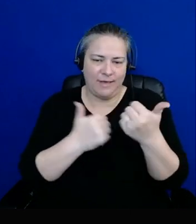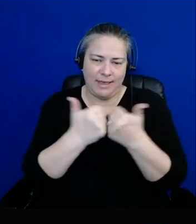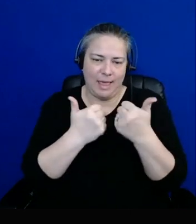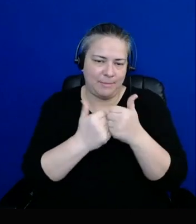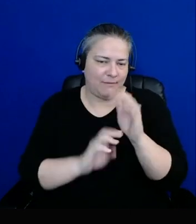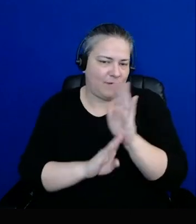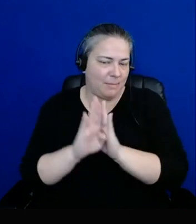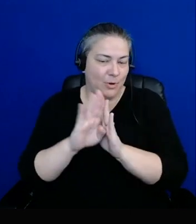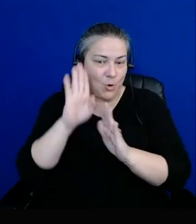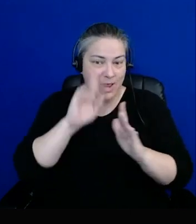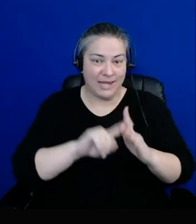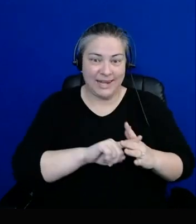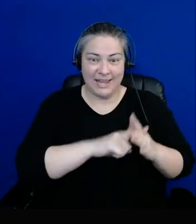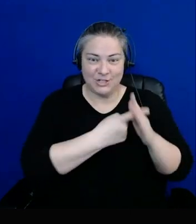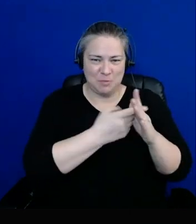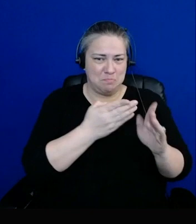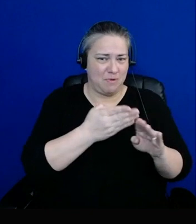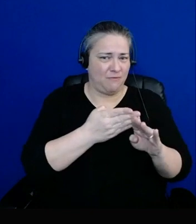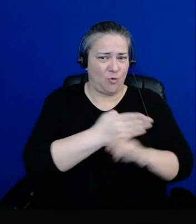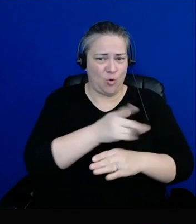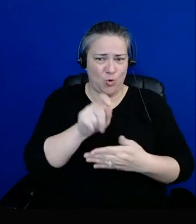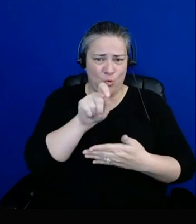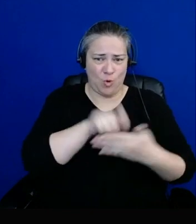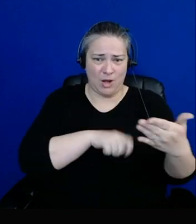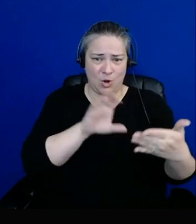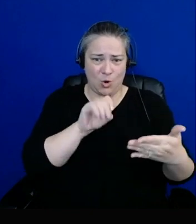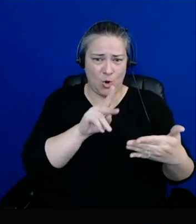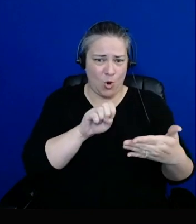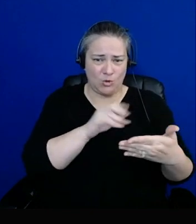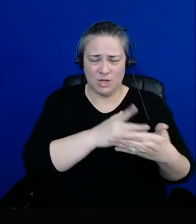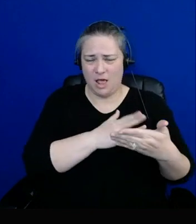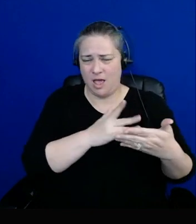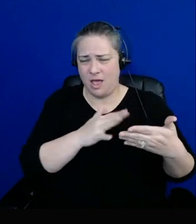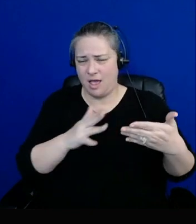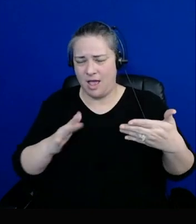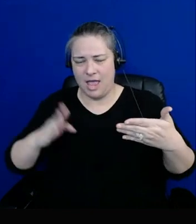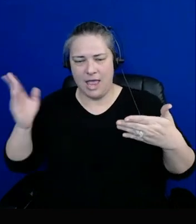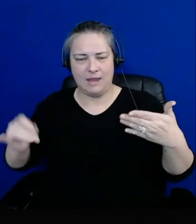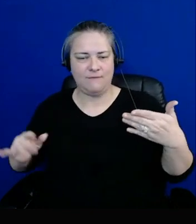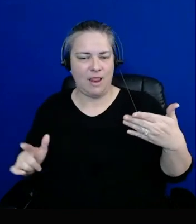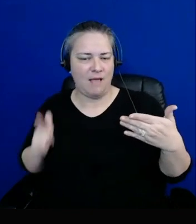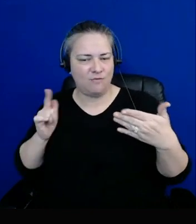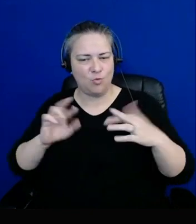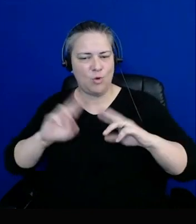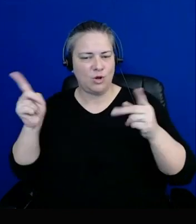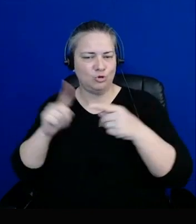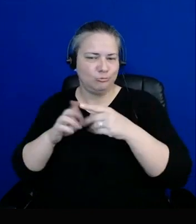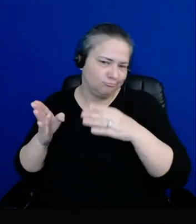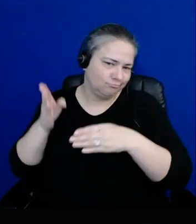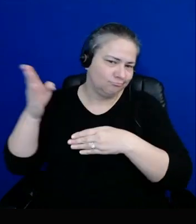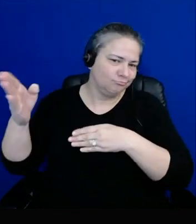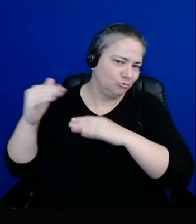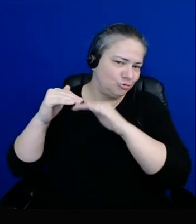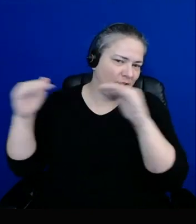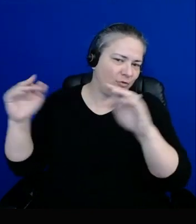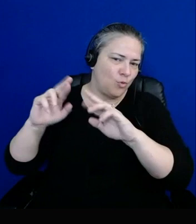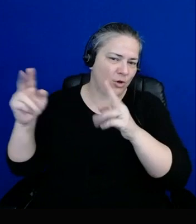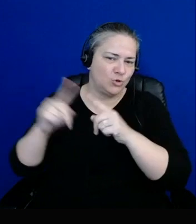any lines of code, to the eventual end-of-life plans, when it's time to put the project on the shelf and move on to the next thing.